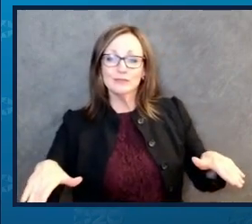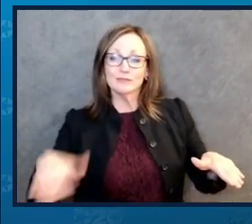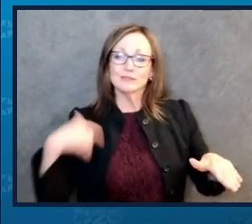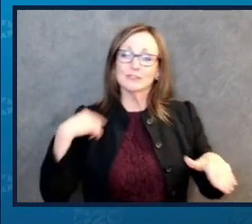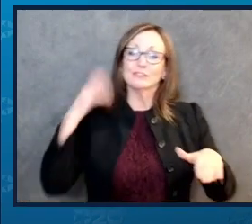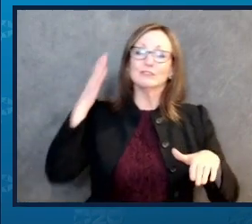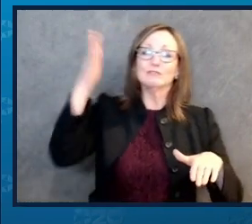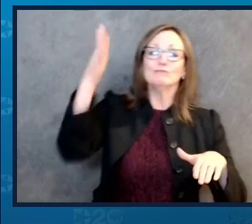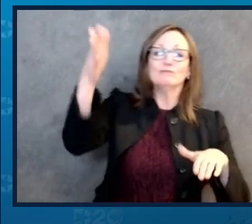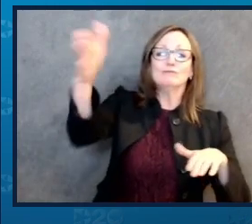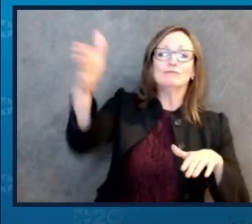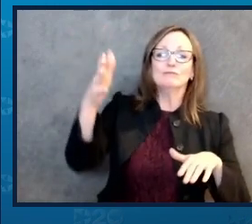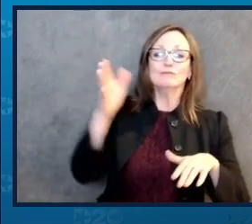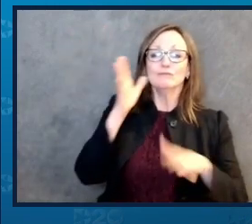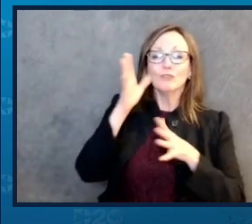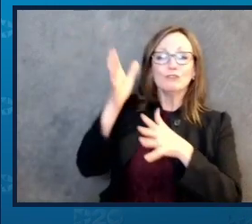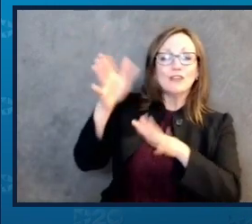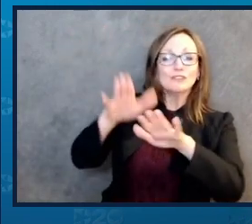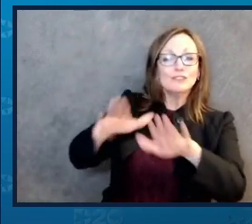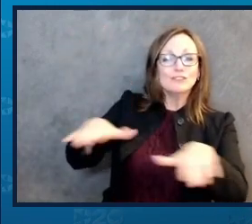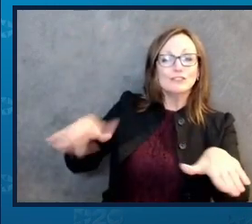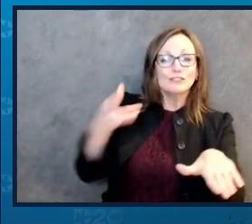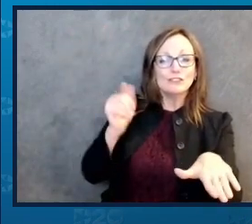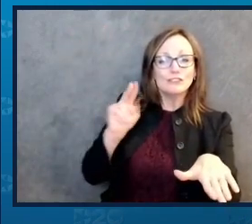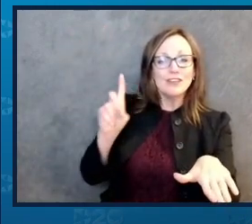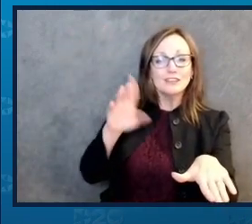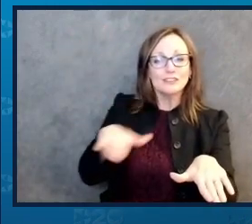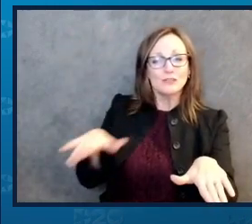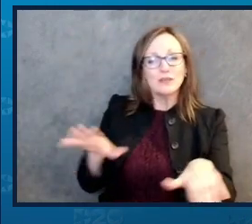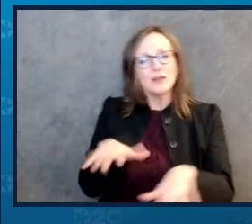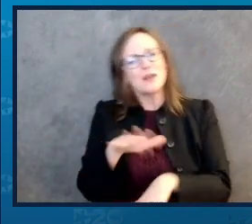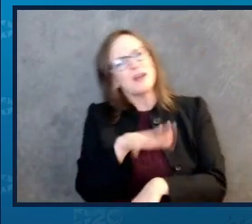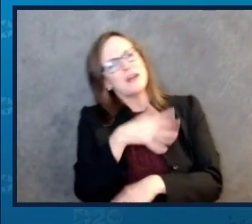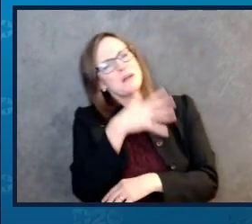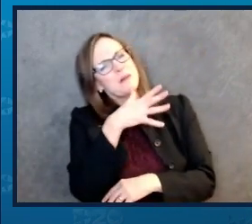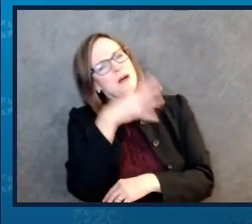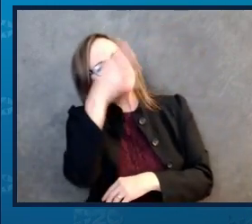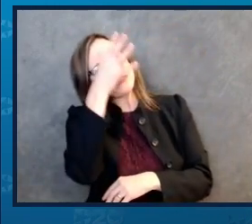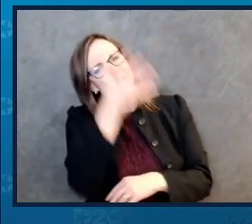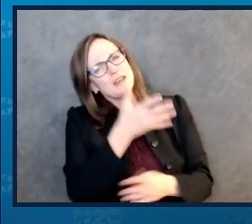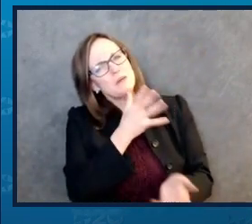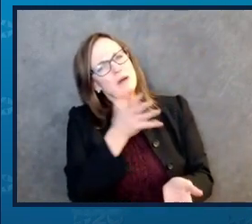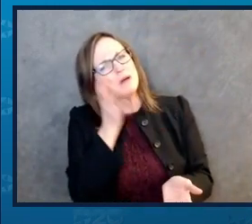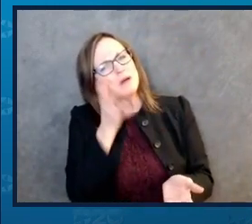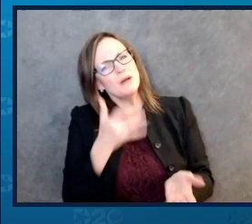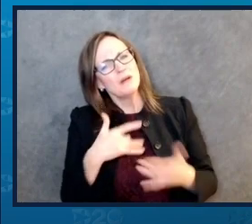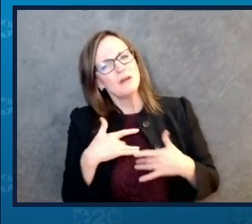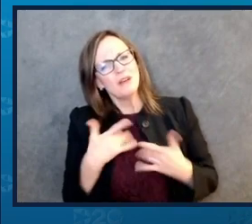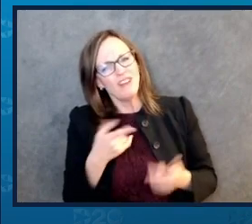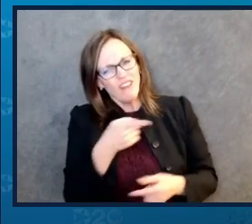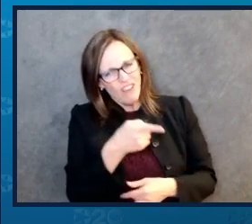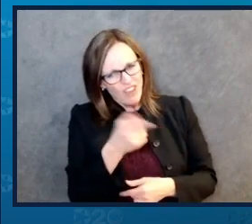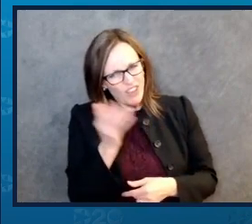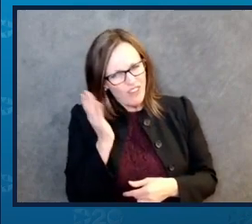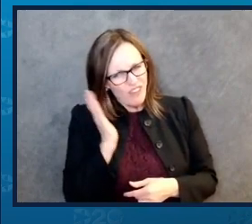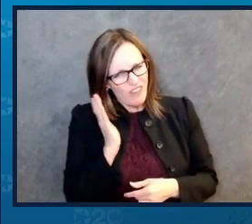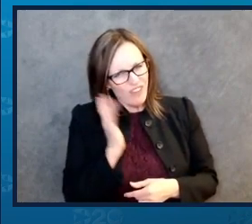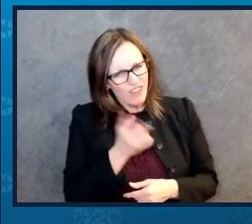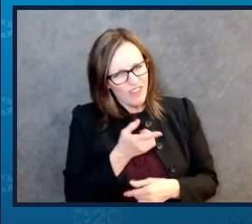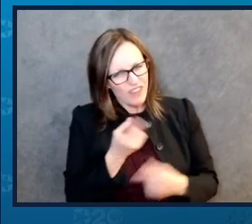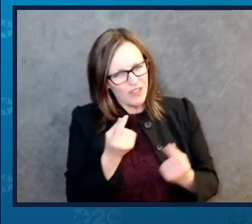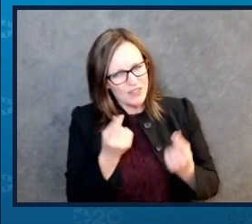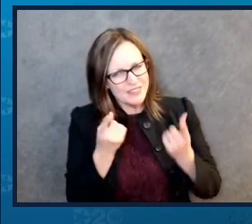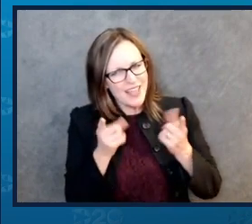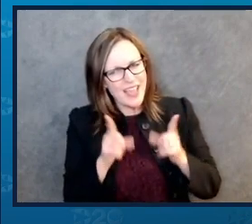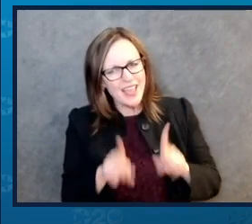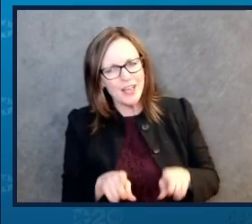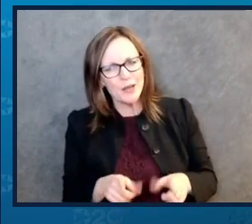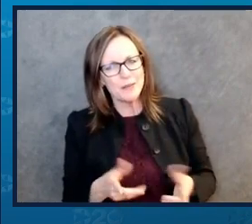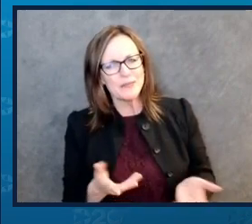GOING TO ASK US WHERE WERE YOU